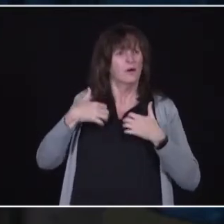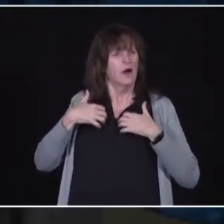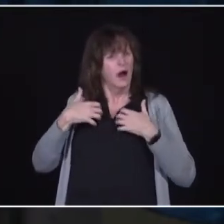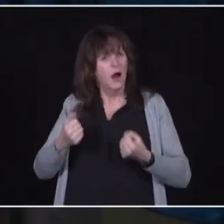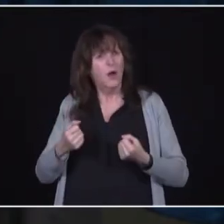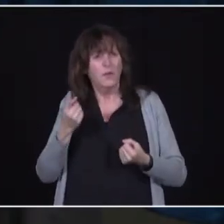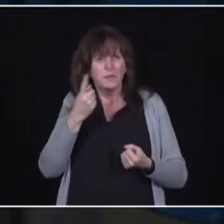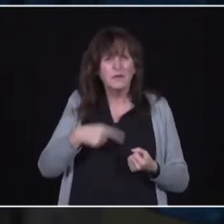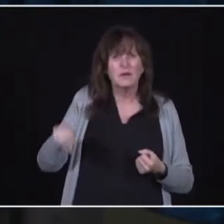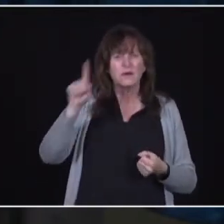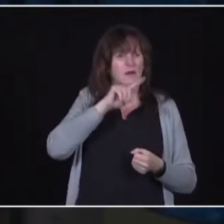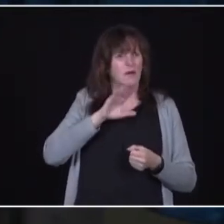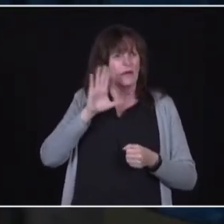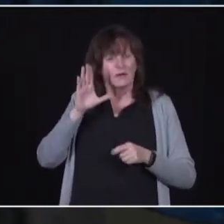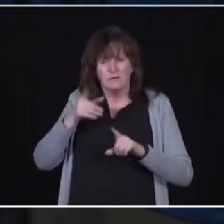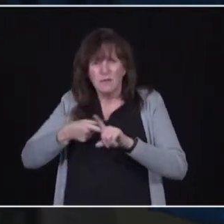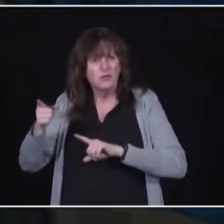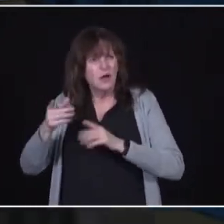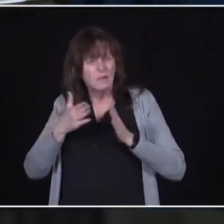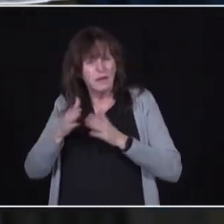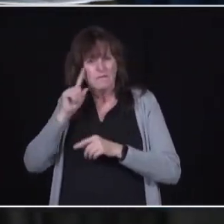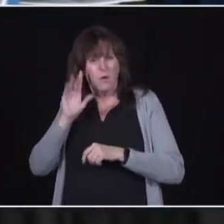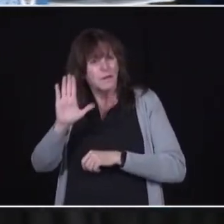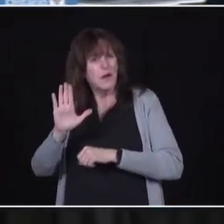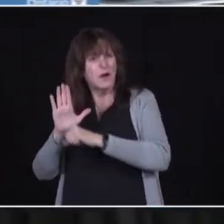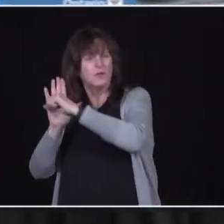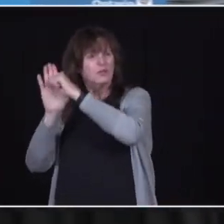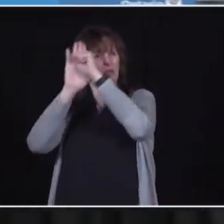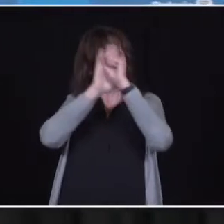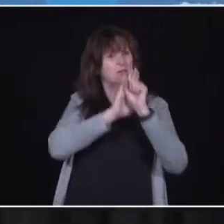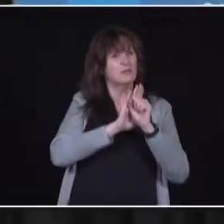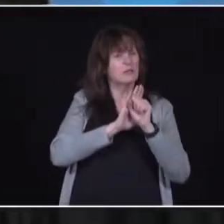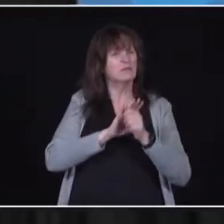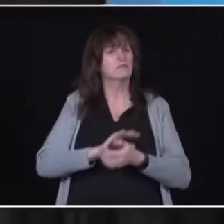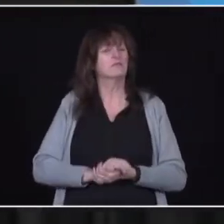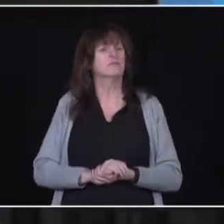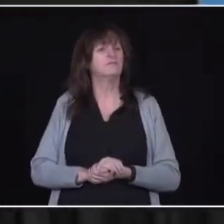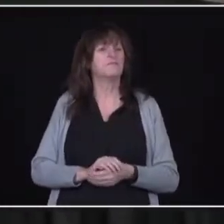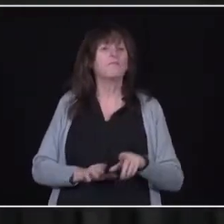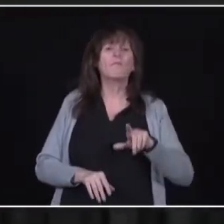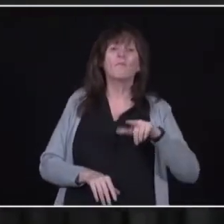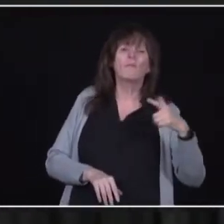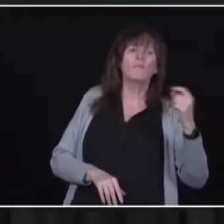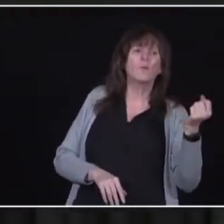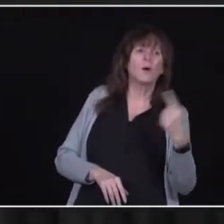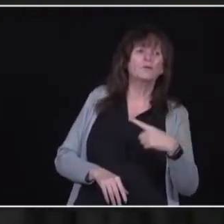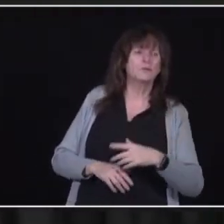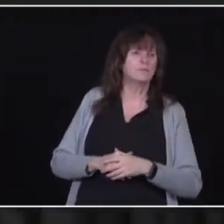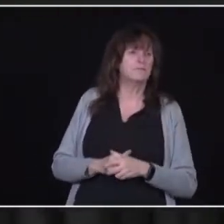We need the vaccines and I know people are working on that and I want to thank them too.